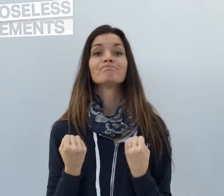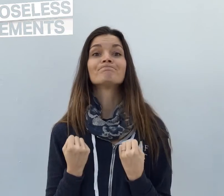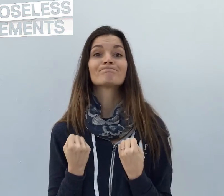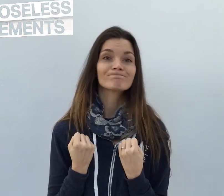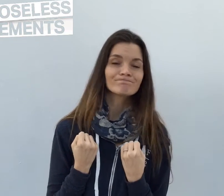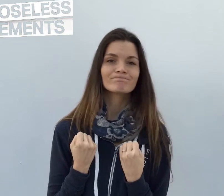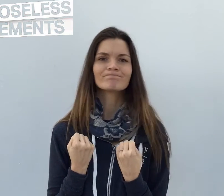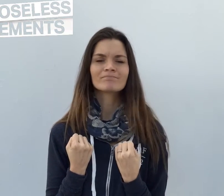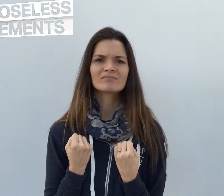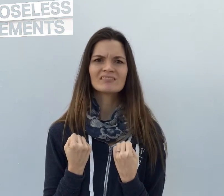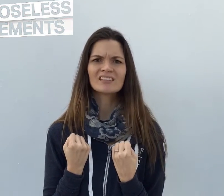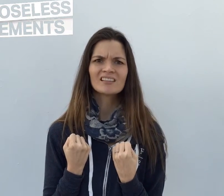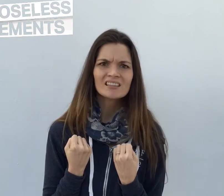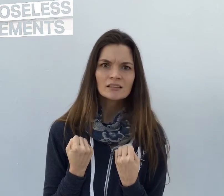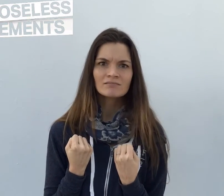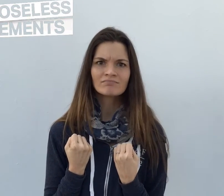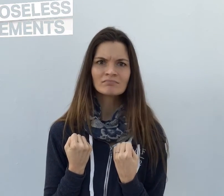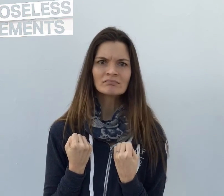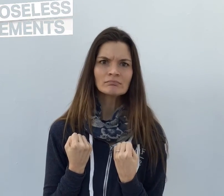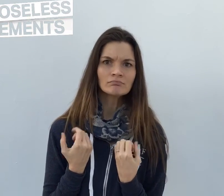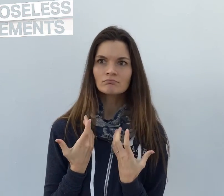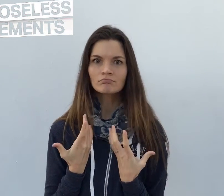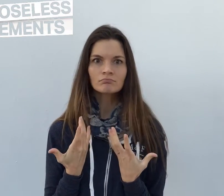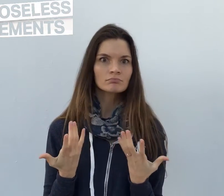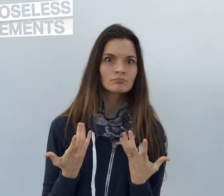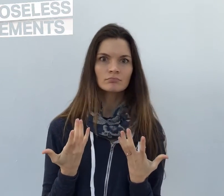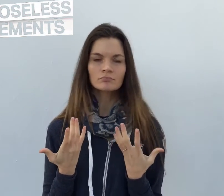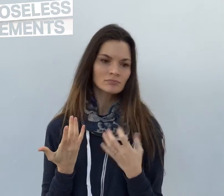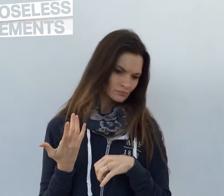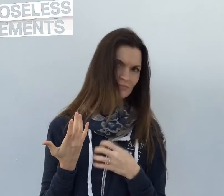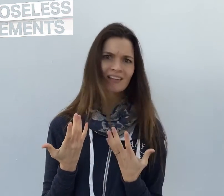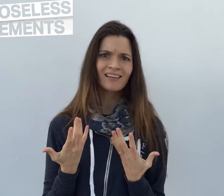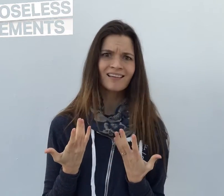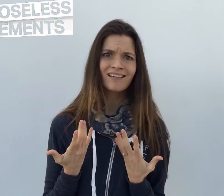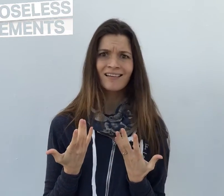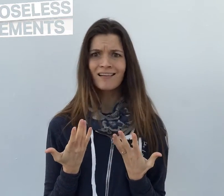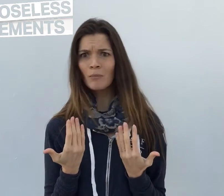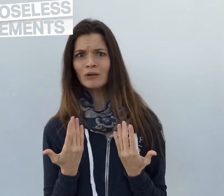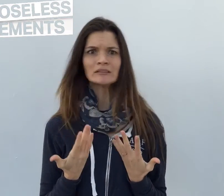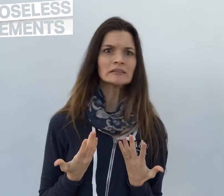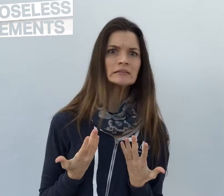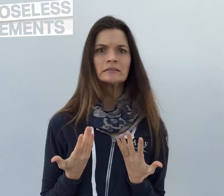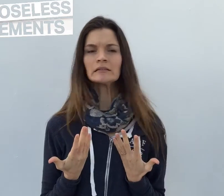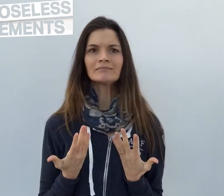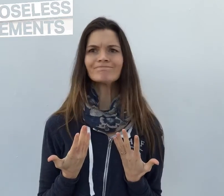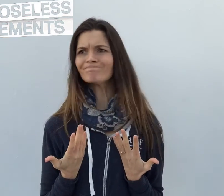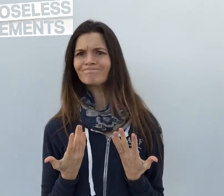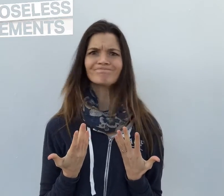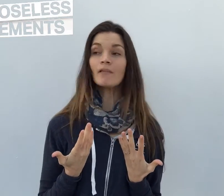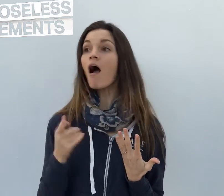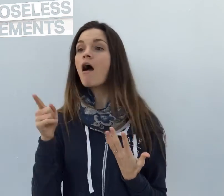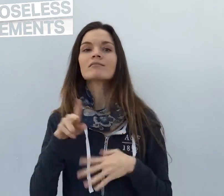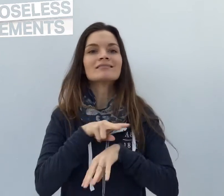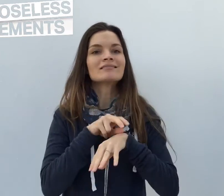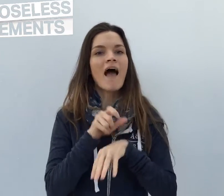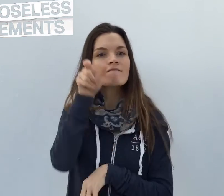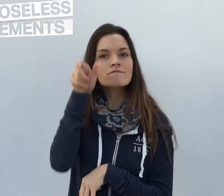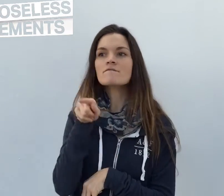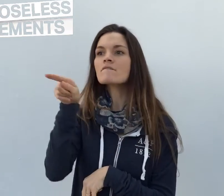However - there’s a problem - the barriers are not coming up and it seems like the man is stuck and time is ticking on.